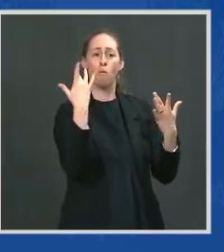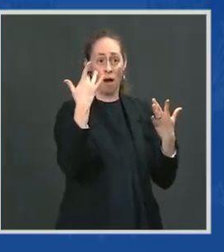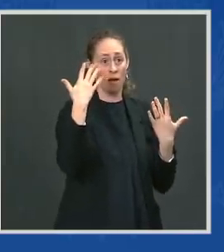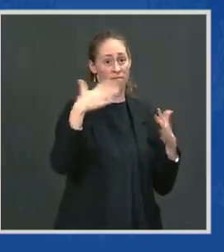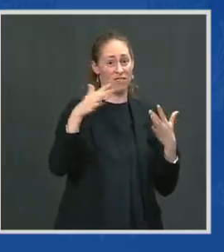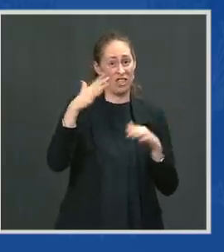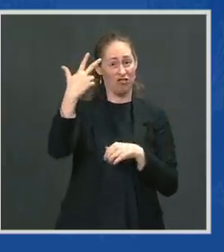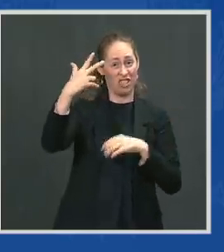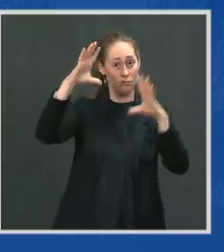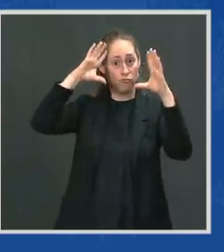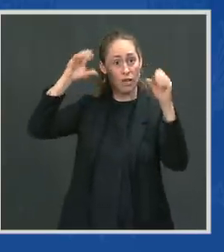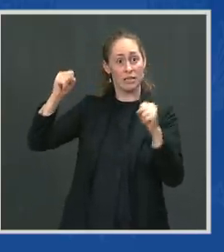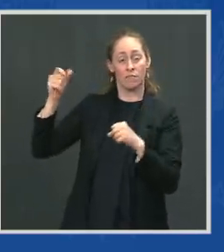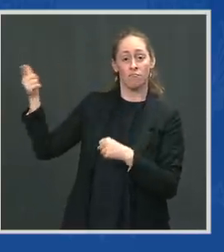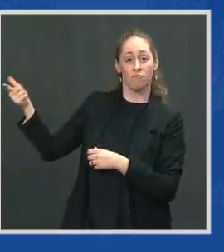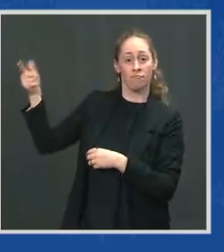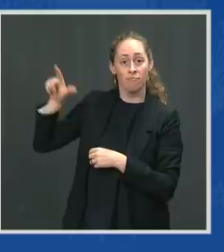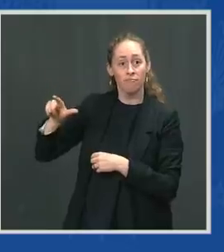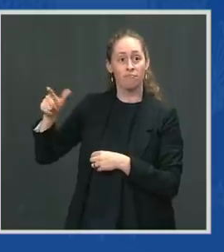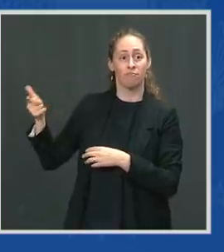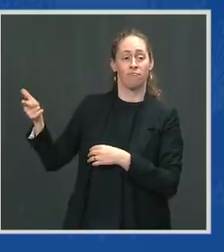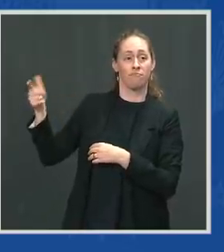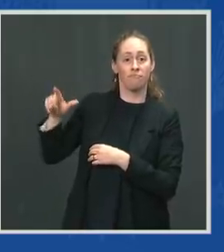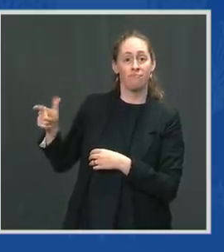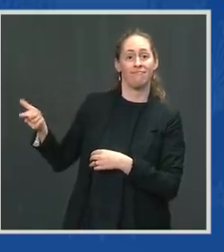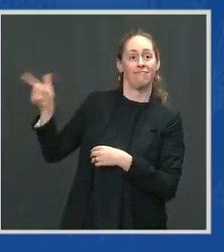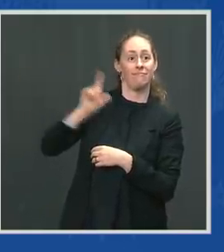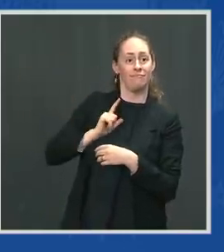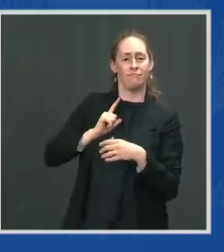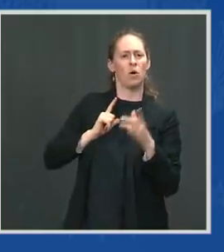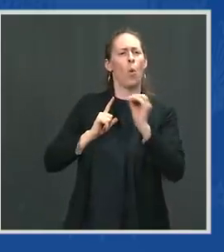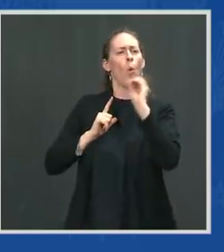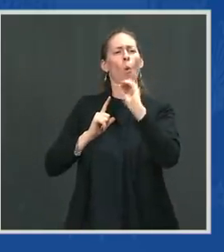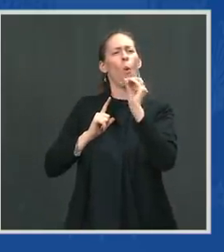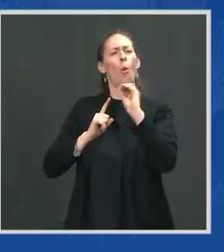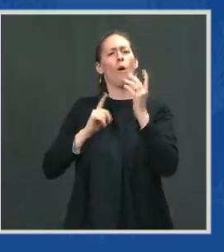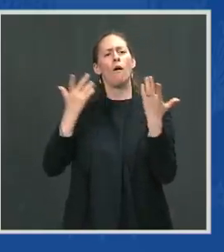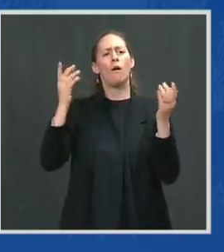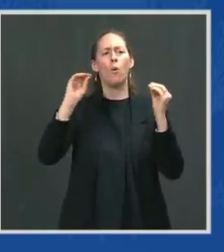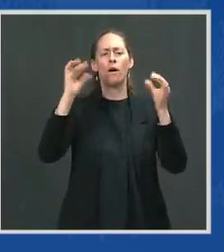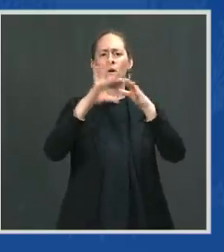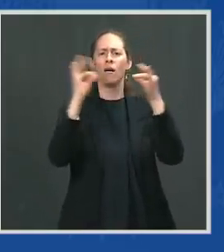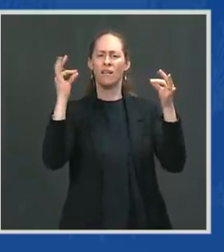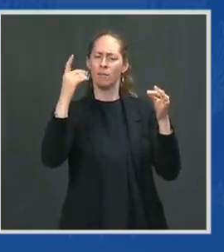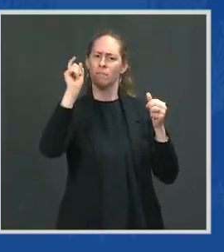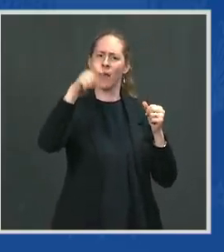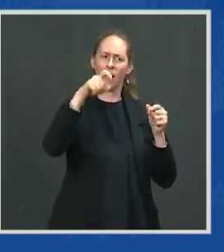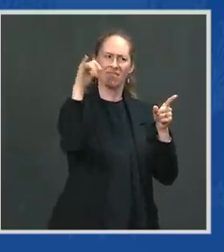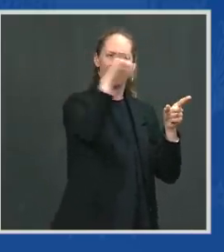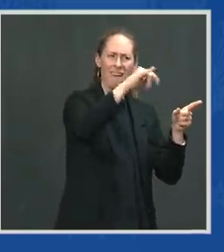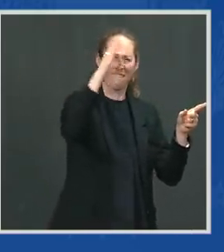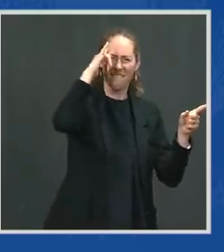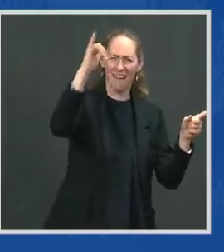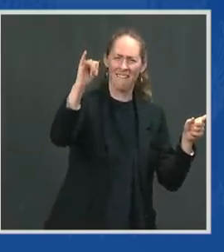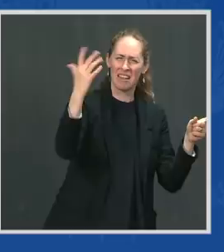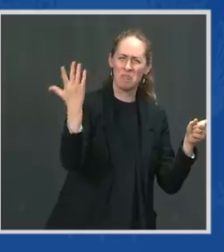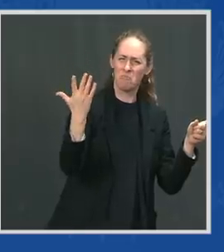No one wants to say that we should be in Afghanistan forever, but they insist now is not the right moment to leave.